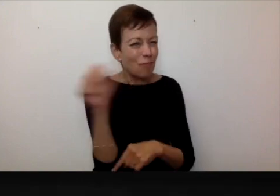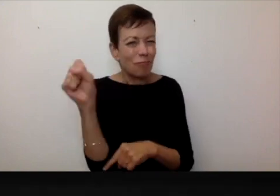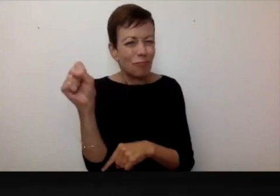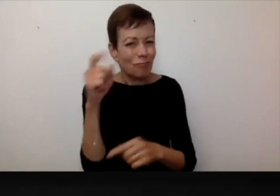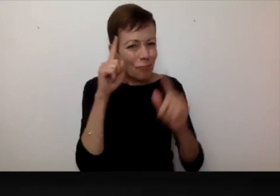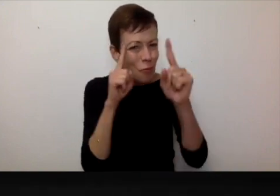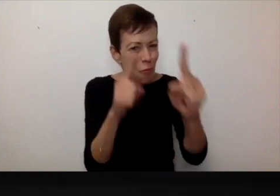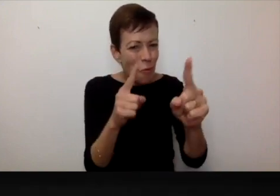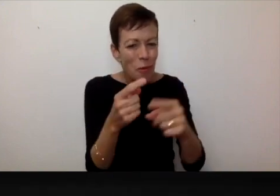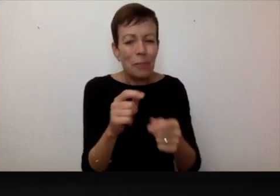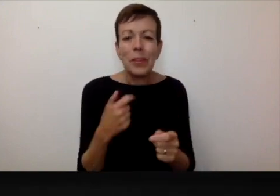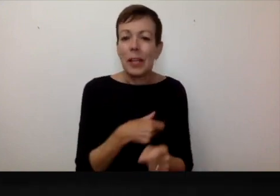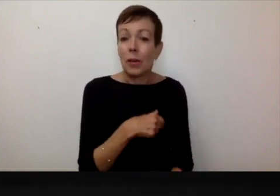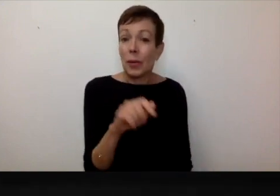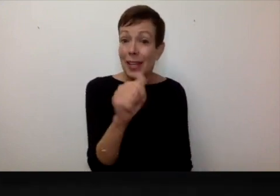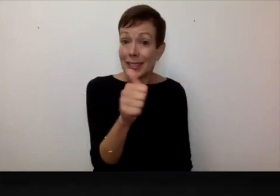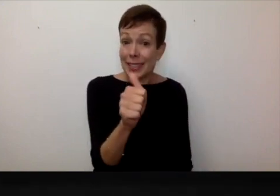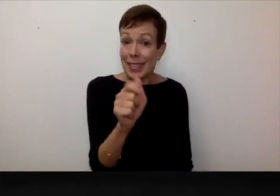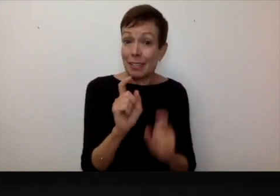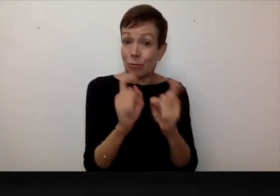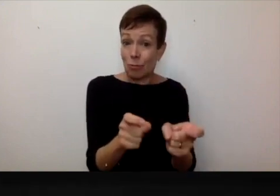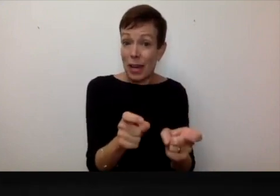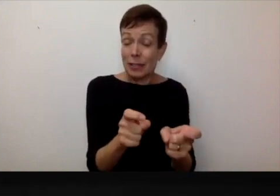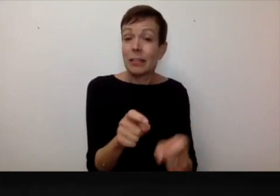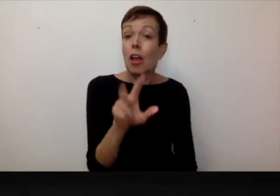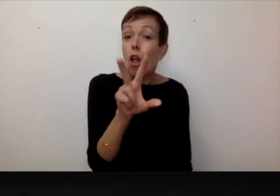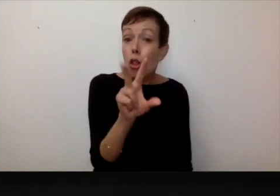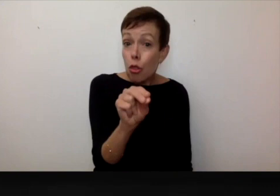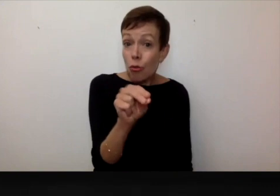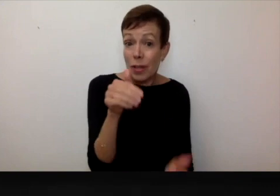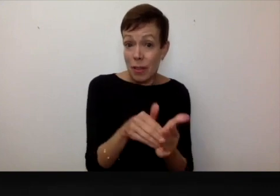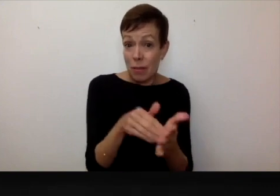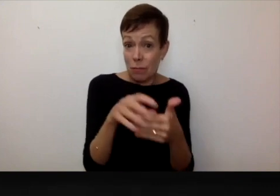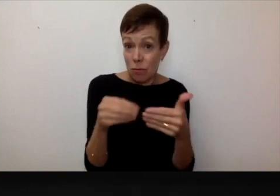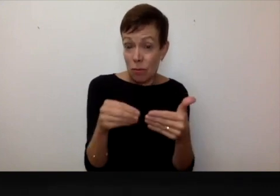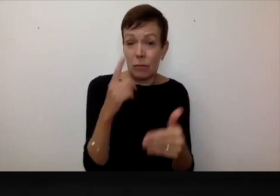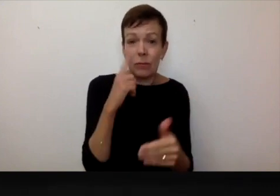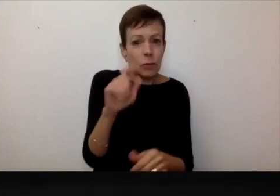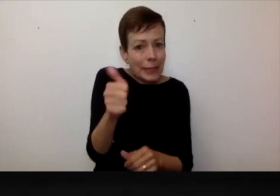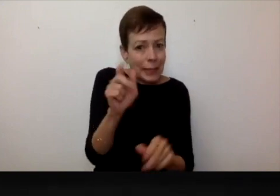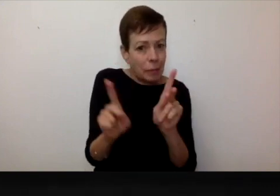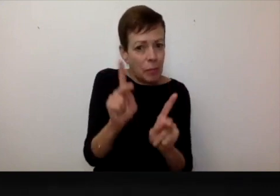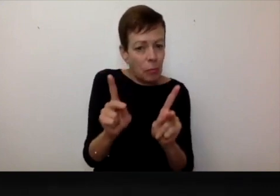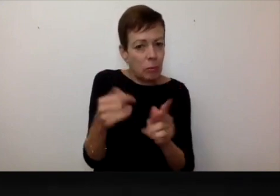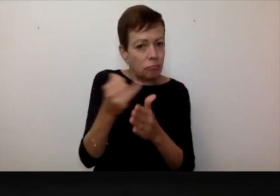grant investments of 30 000. to ten artists um uh who did indeed have